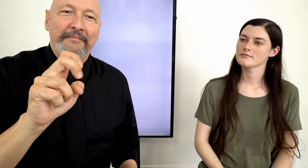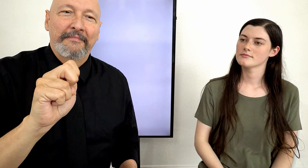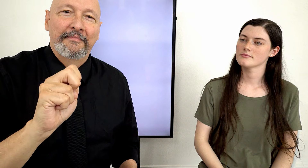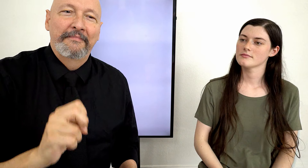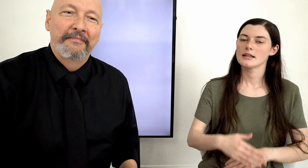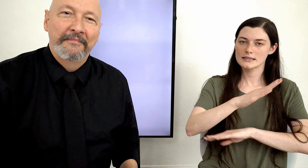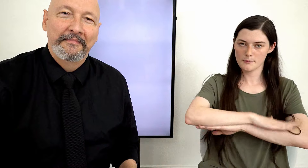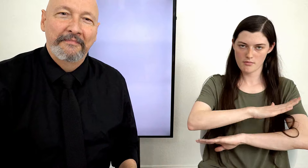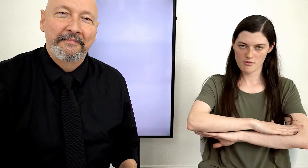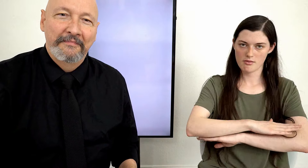table